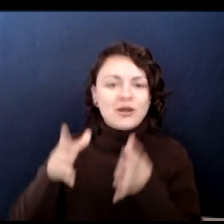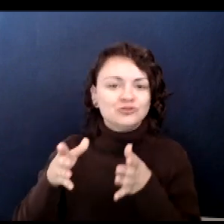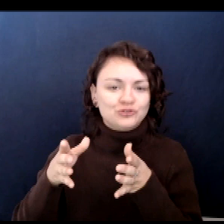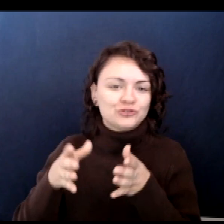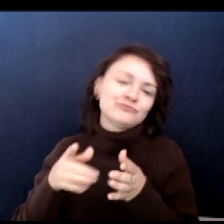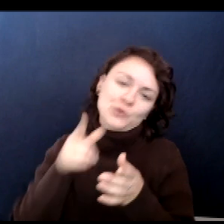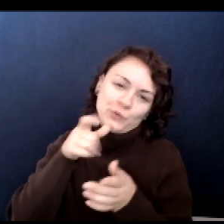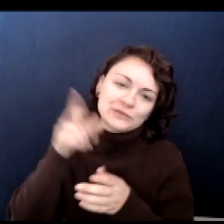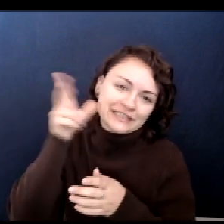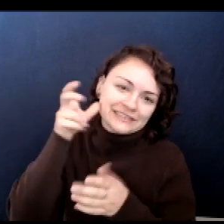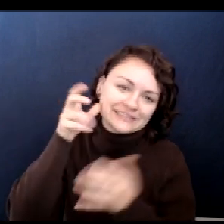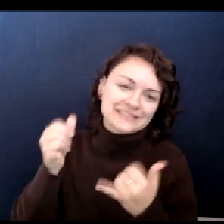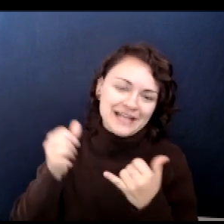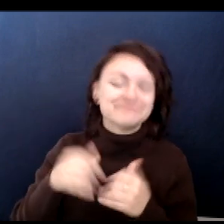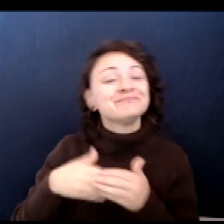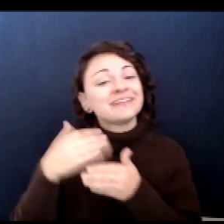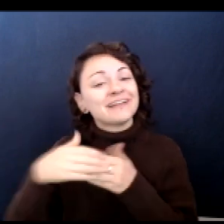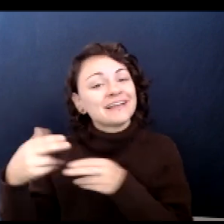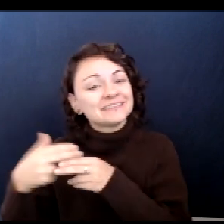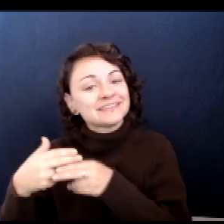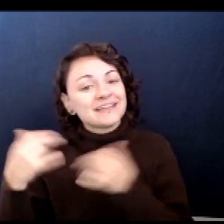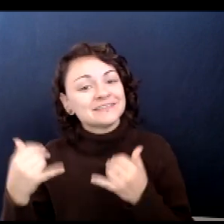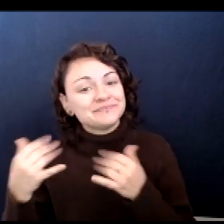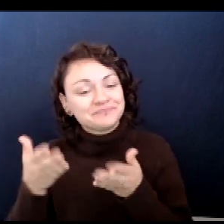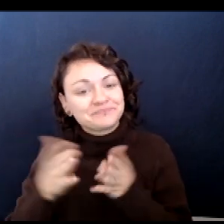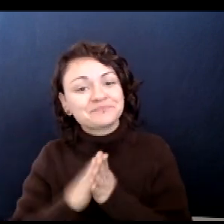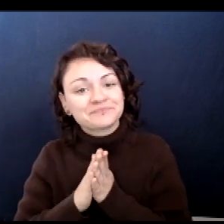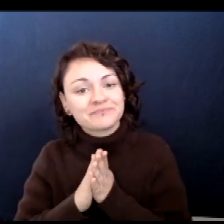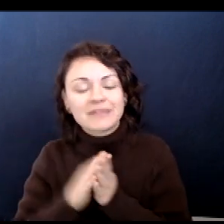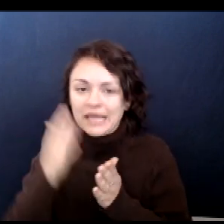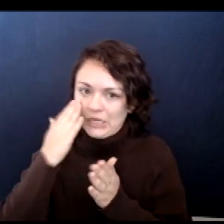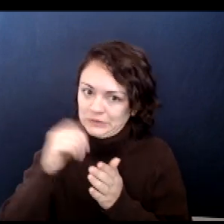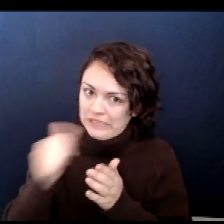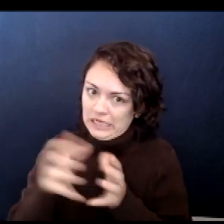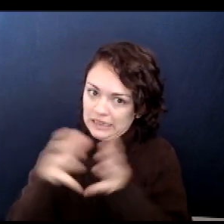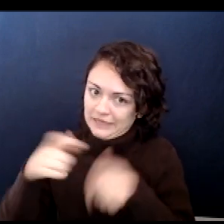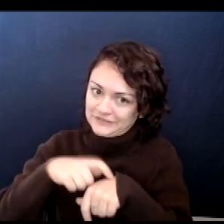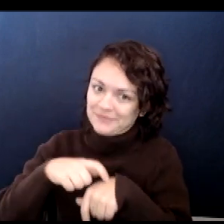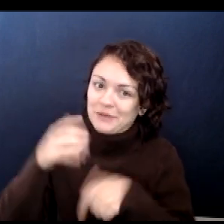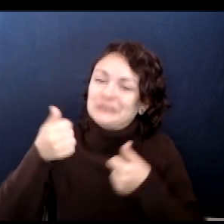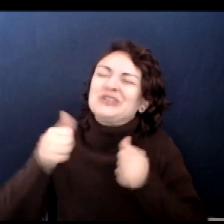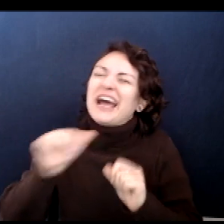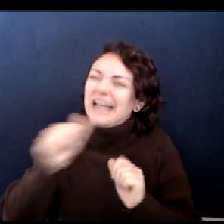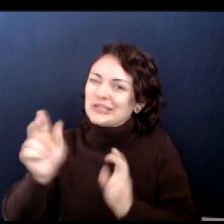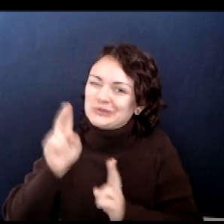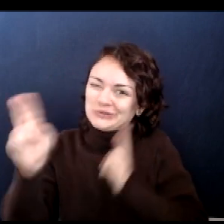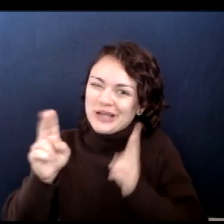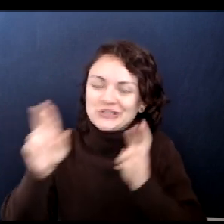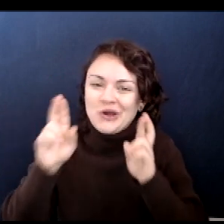What I'm hoping to do, I know we don't have a lot of time. We try not to rush and maybe we could skip over some slides,